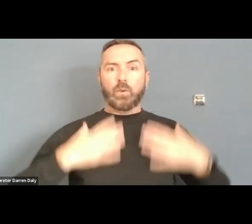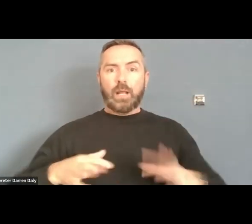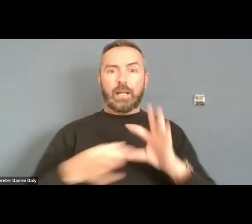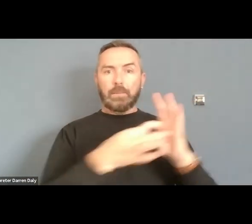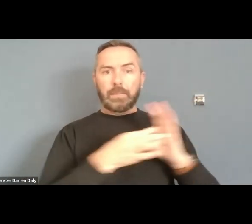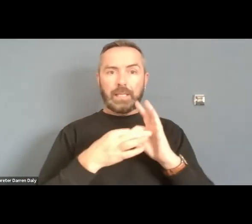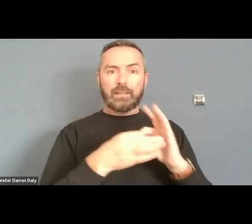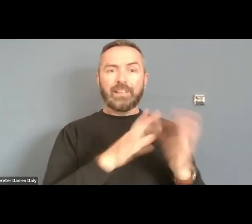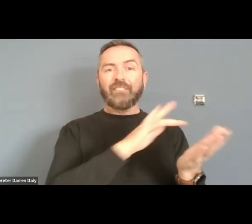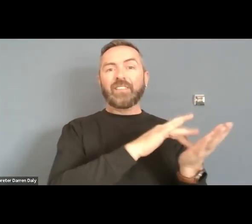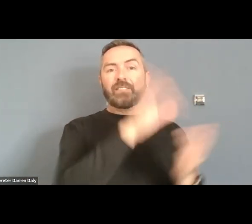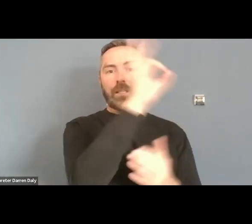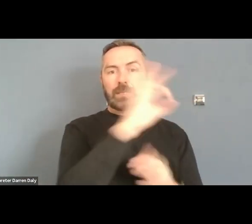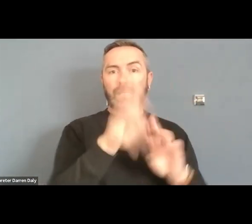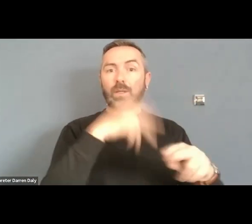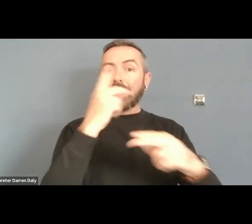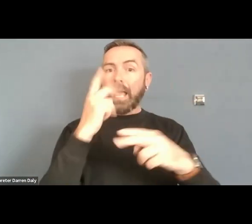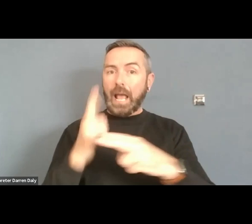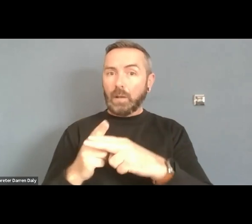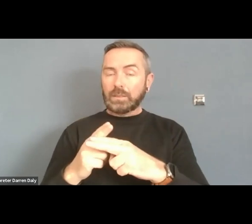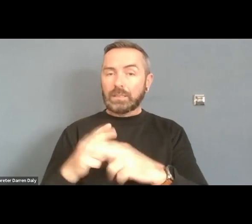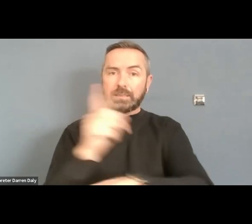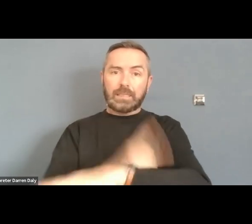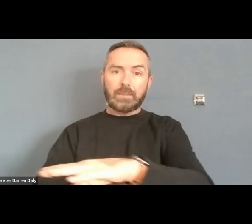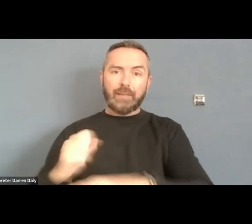those who did not have a disability had the highest scores, this compares to just